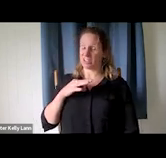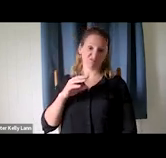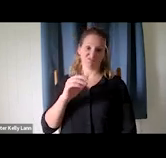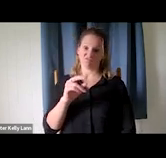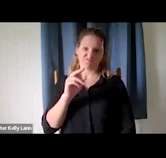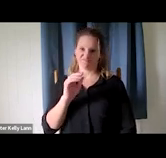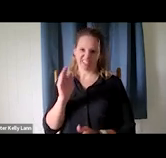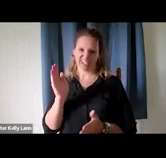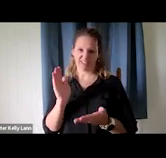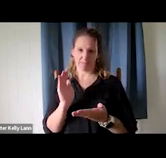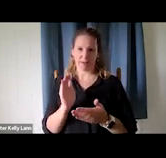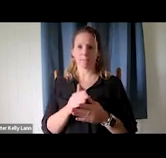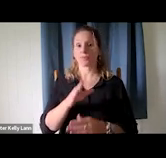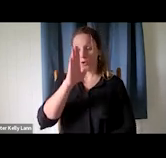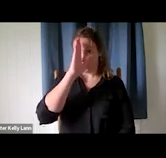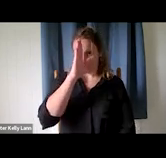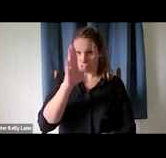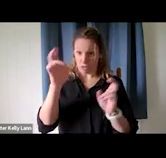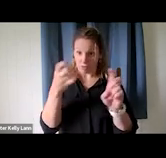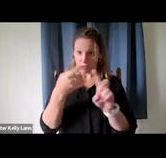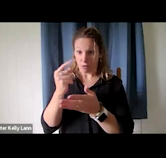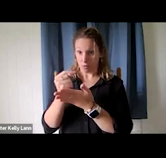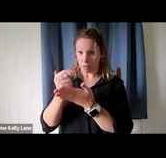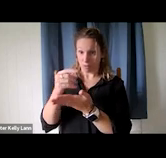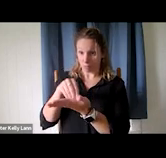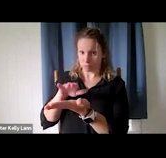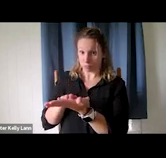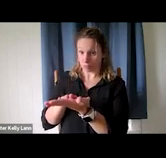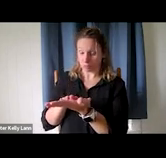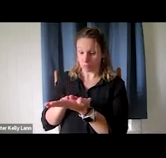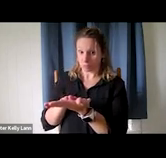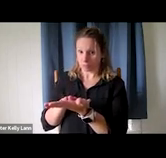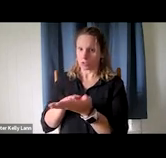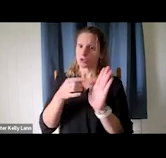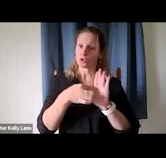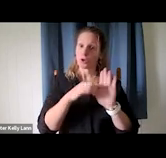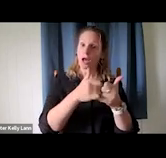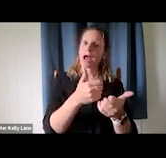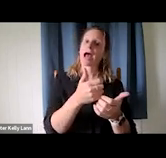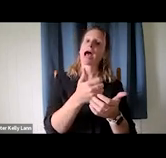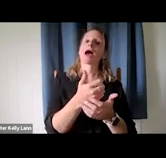So I took direct quotes from his treatment records to document how his symptoms persisted